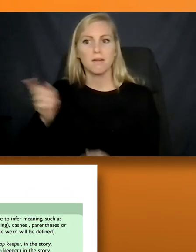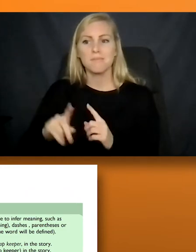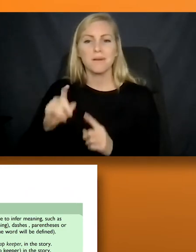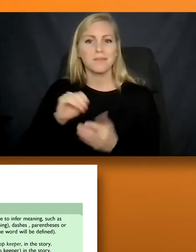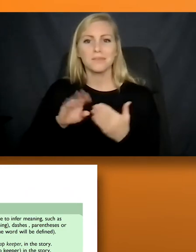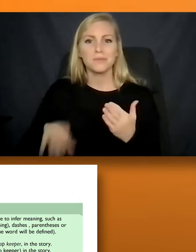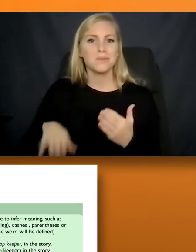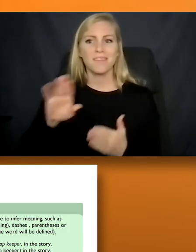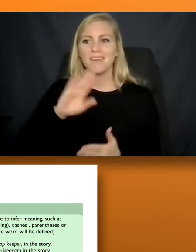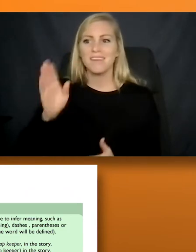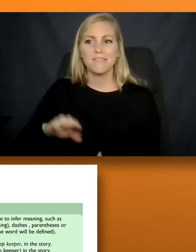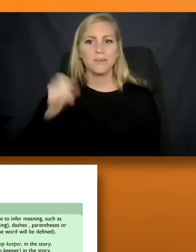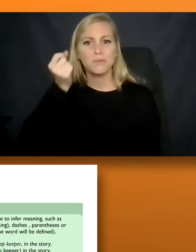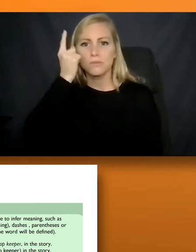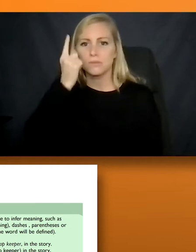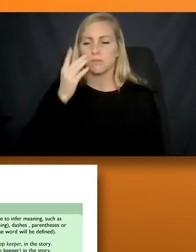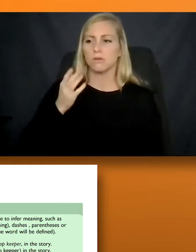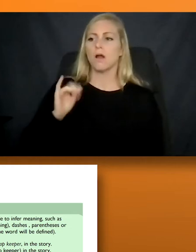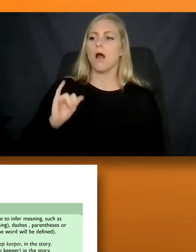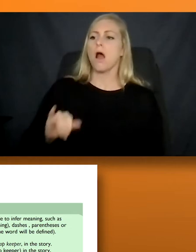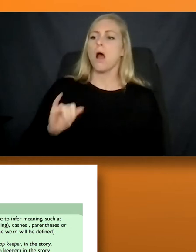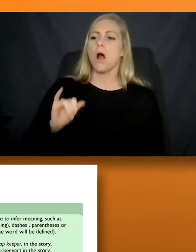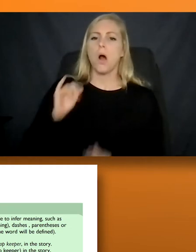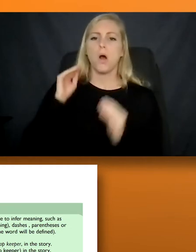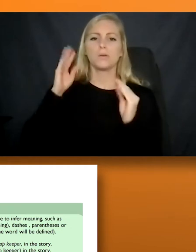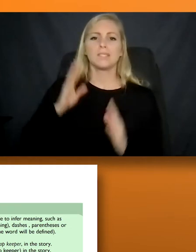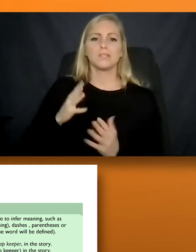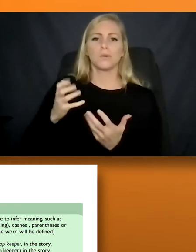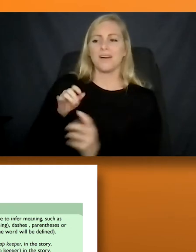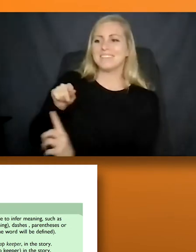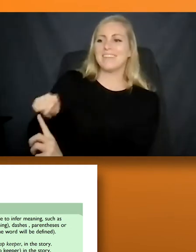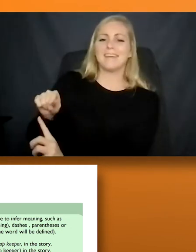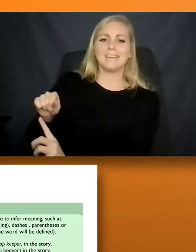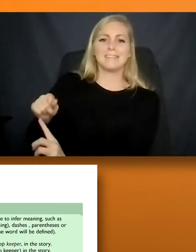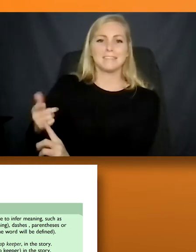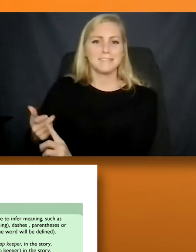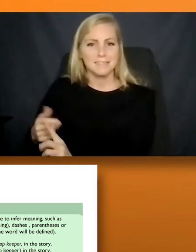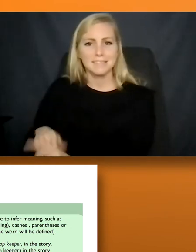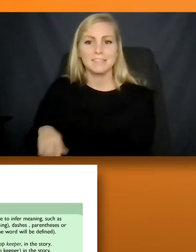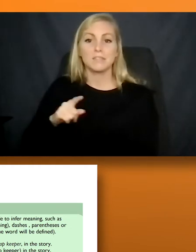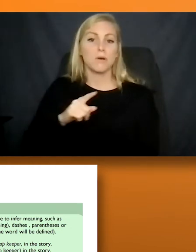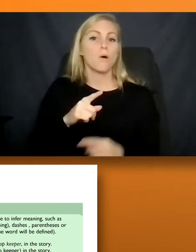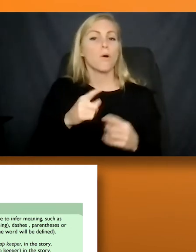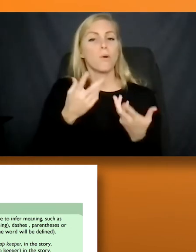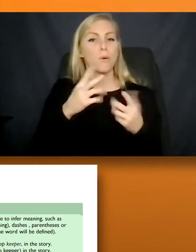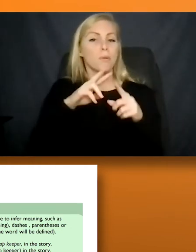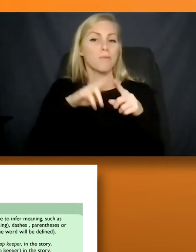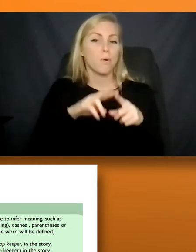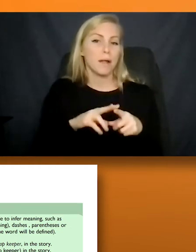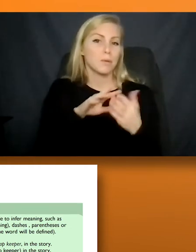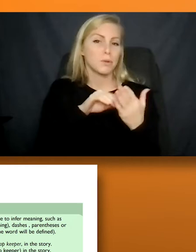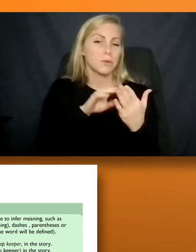that it was defined right there in the margin, and that's what the teacher was looking for. So, even though it wasn't the best vocabulary learning activity,